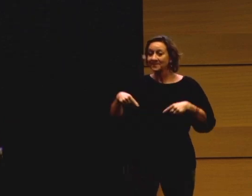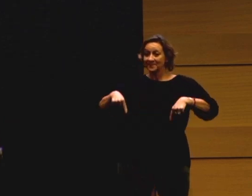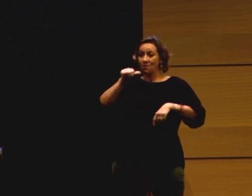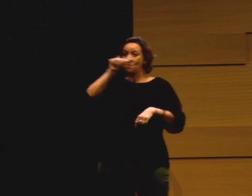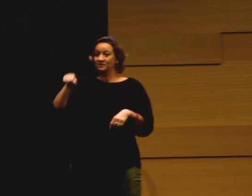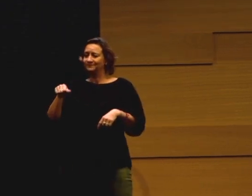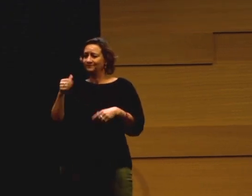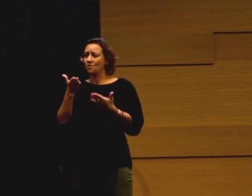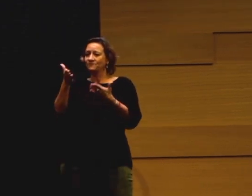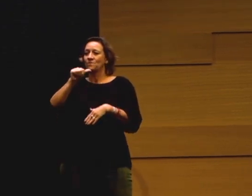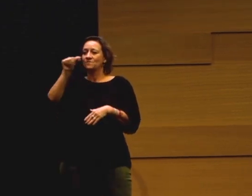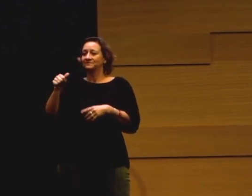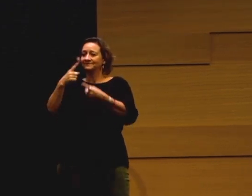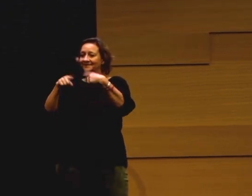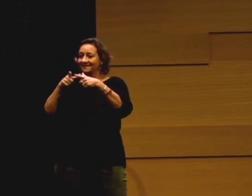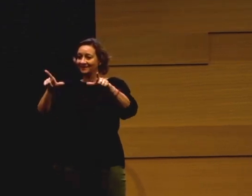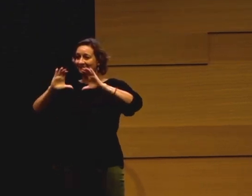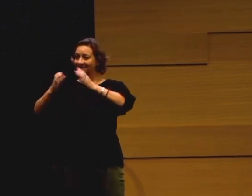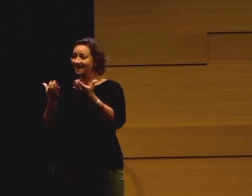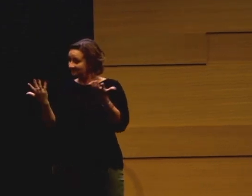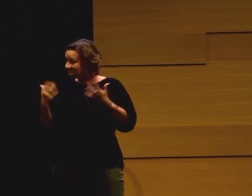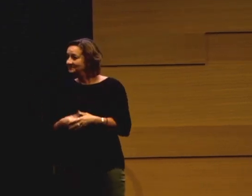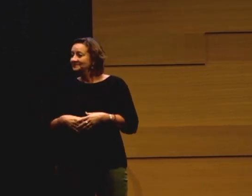Here in Austin, there are ASL classes in the community.